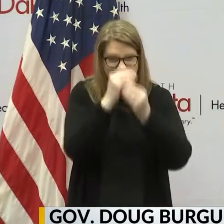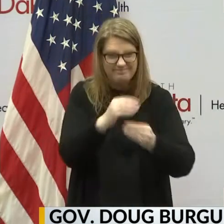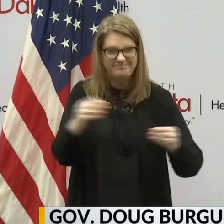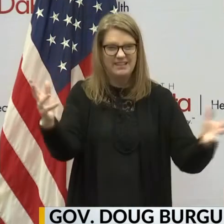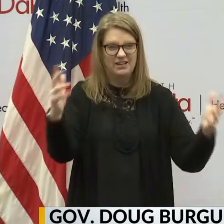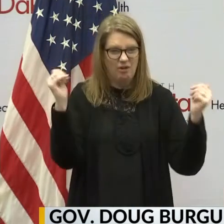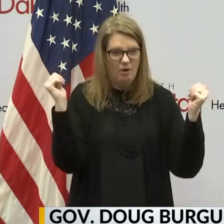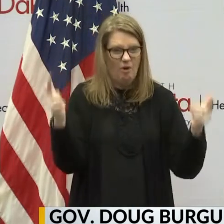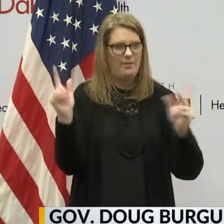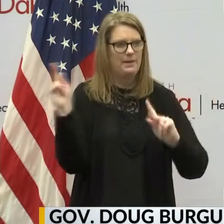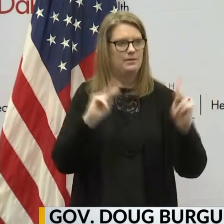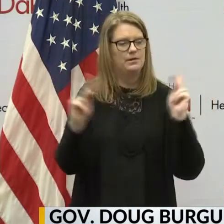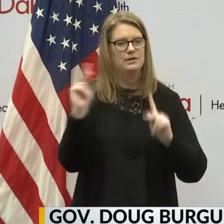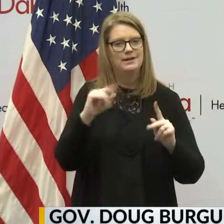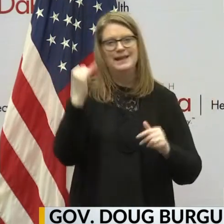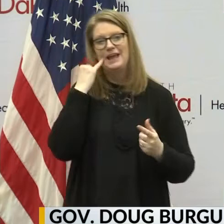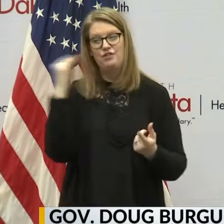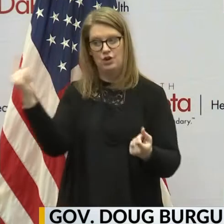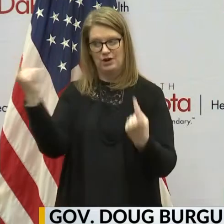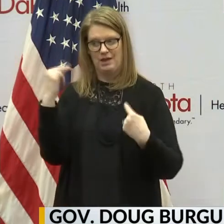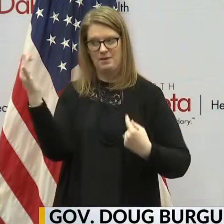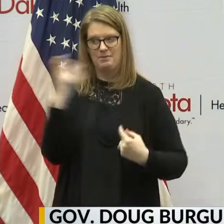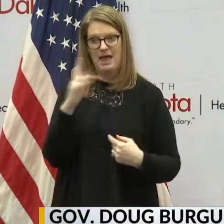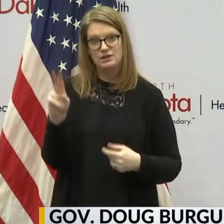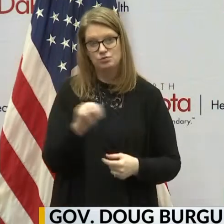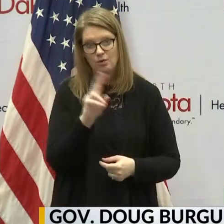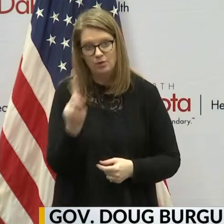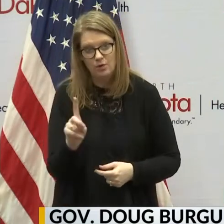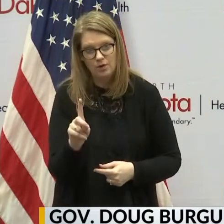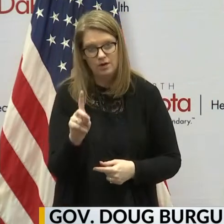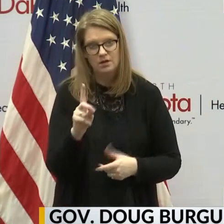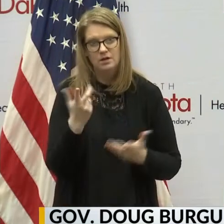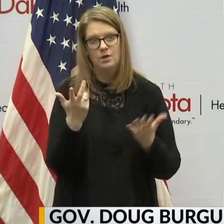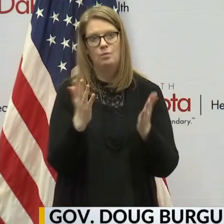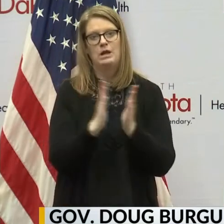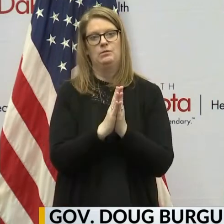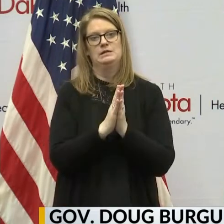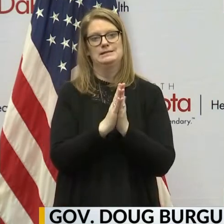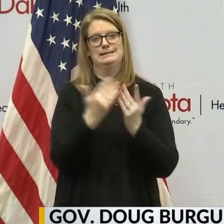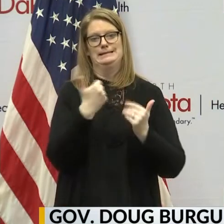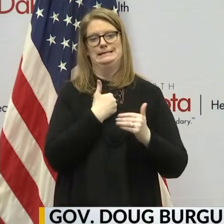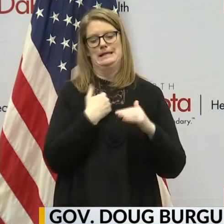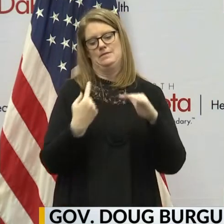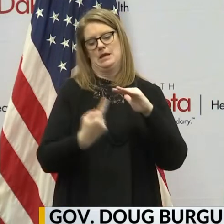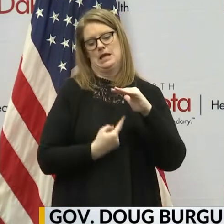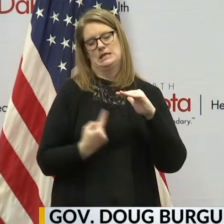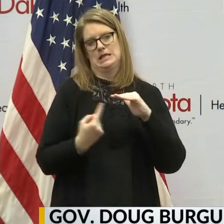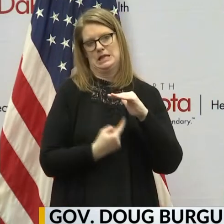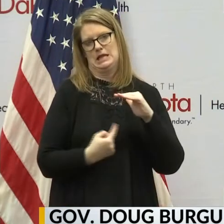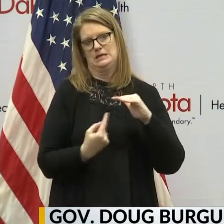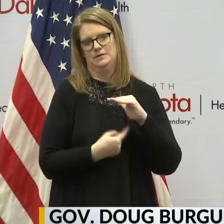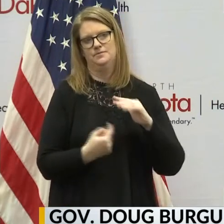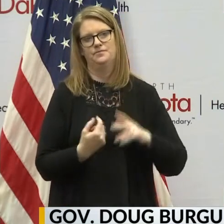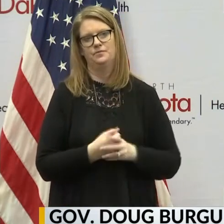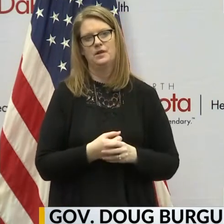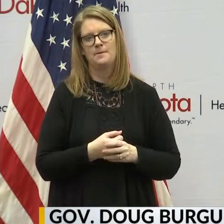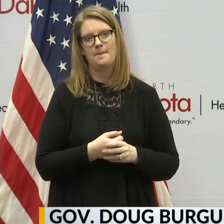OUT IF YOUR NEIGHBORS ARE MOVING BACK FROM ARIZONA AND FLORIDA WE KNOW SOME OF THOSE ARE WATCHING THESE UPDATES EVERY DAY AND WE THANK THEM FOR TUNING IN. WE WANT TO MAKE SURE THE WORD GETS OUT AND THAT THE MEDIA CAN HELP ON THAT TO MAKE SURE